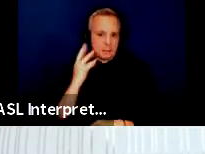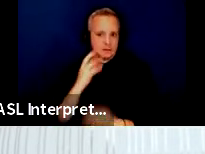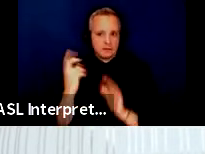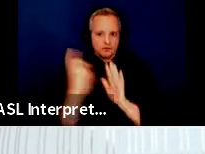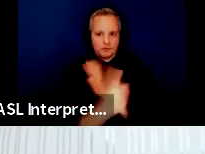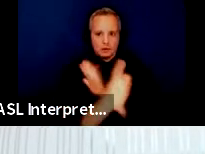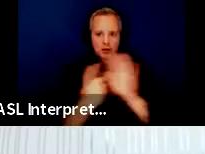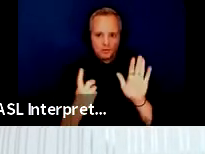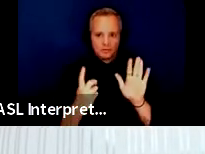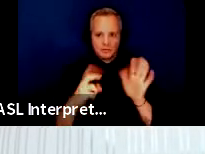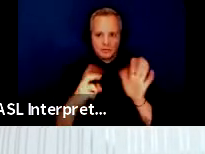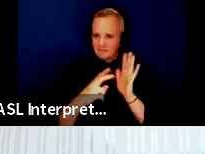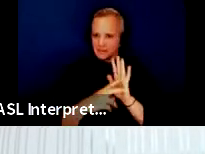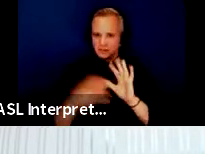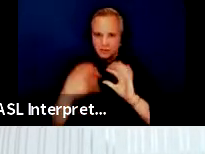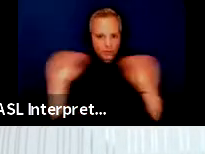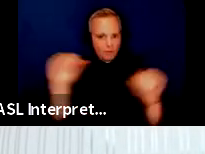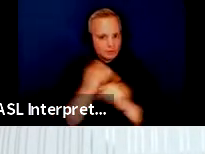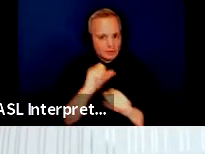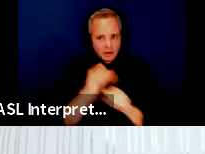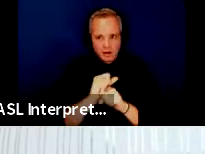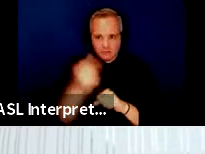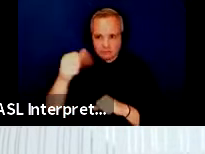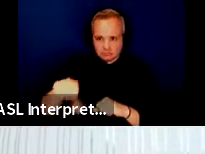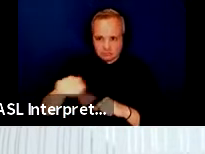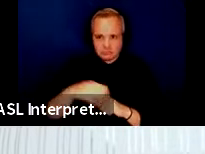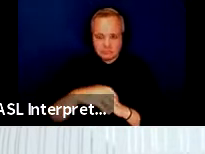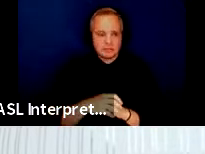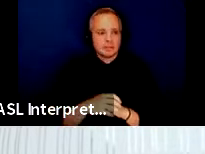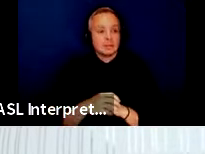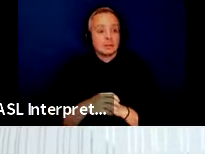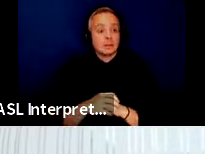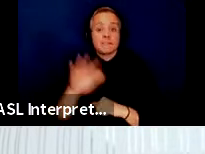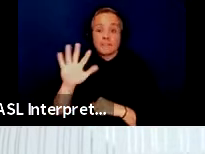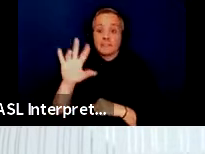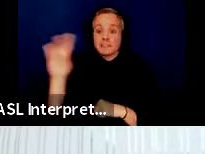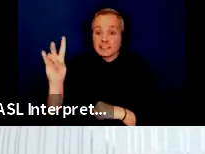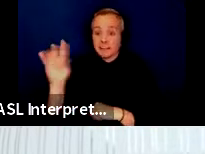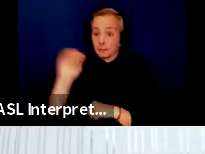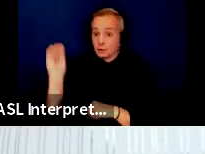57% ARE UNEMPLOYED AND BELIEVE THAT THEY COULD WORK IF THE